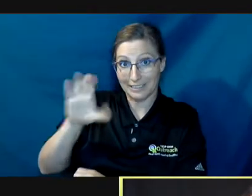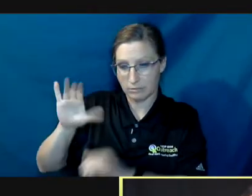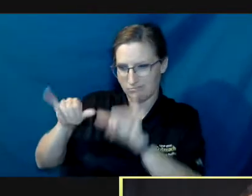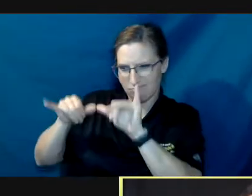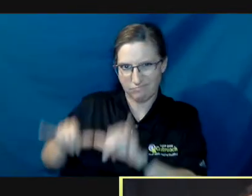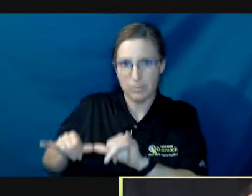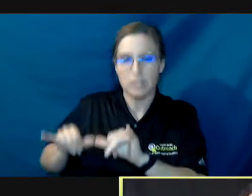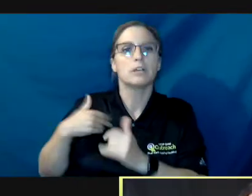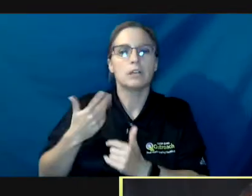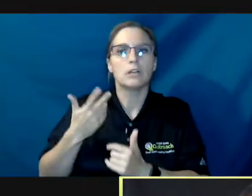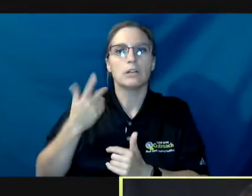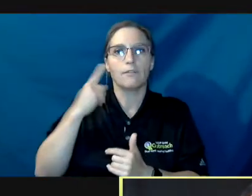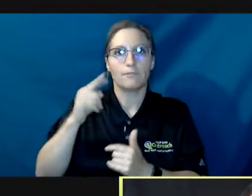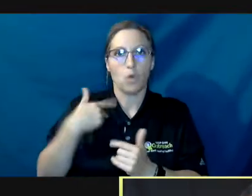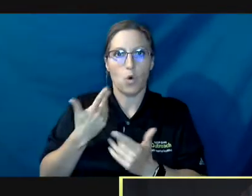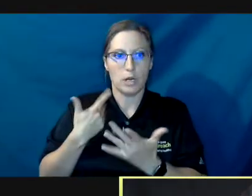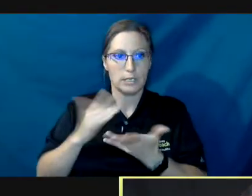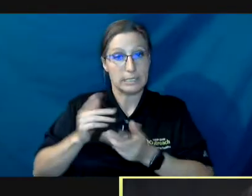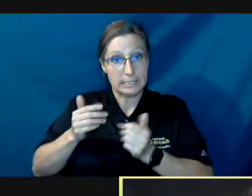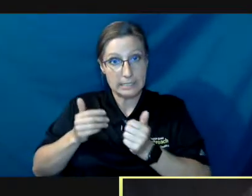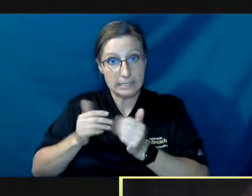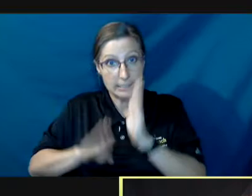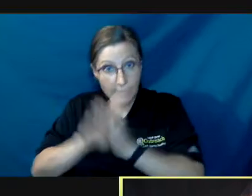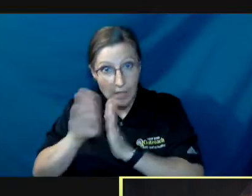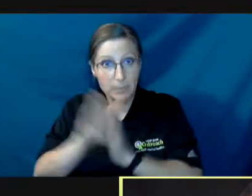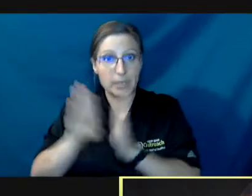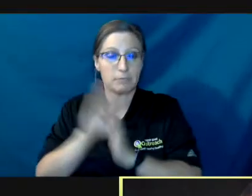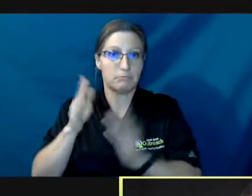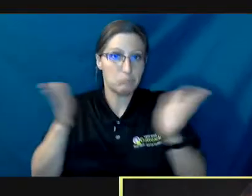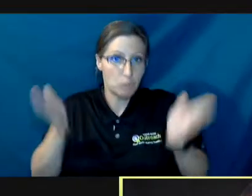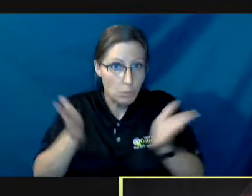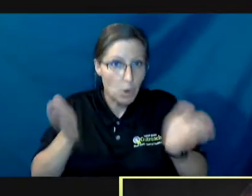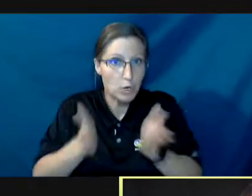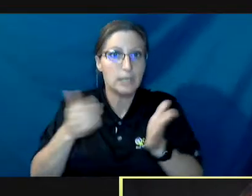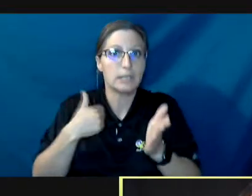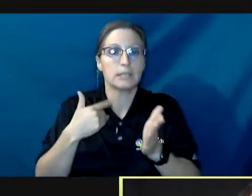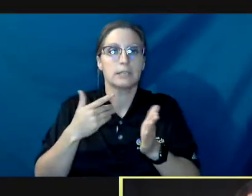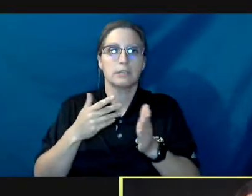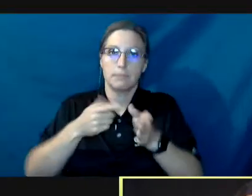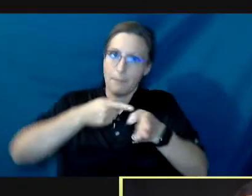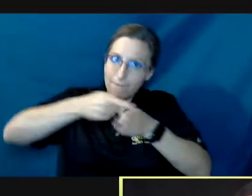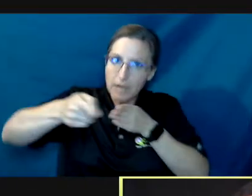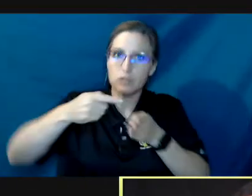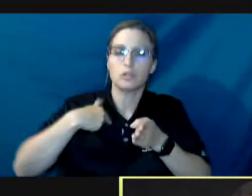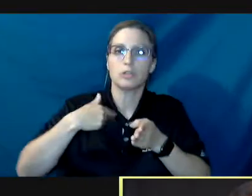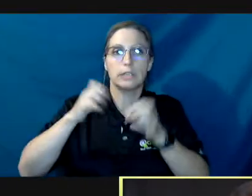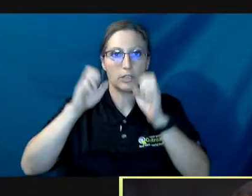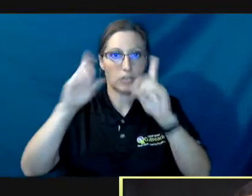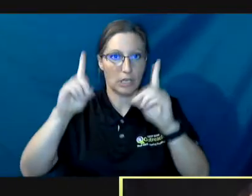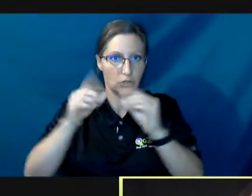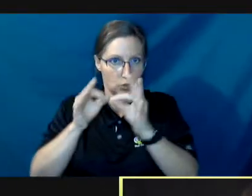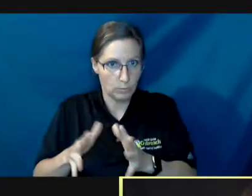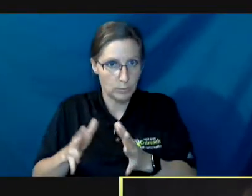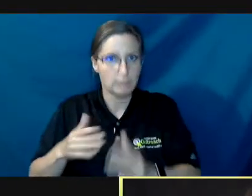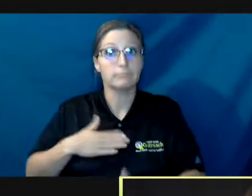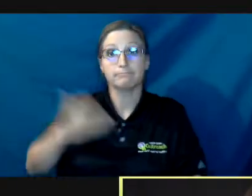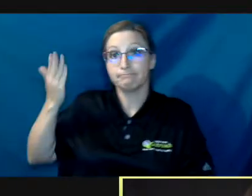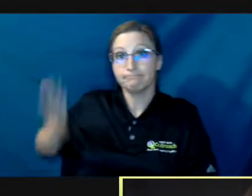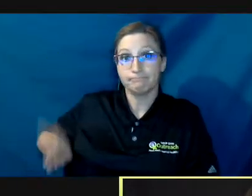in developing and promoting the profession of educational interpreting. So I have here with me my Director, Julie Holma.